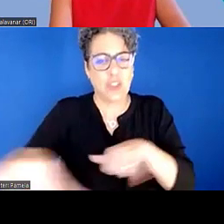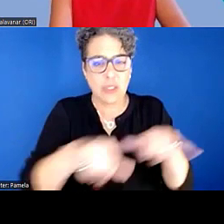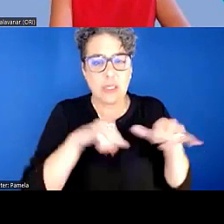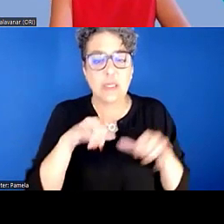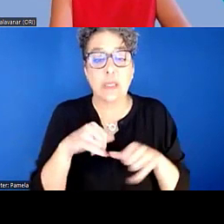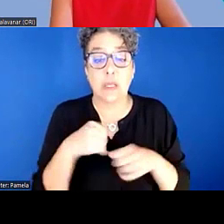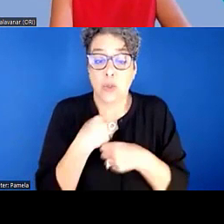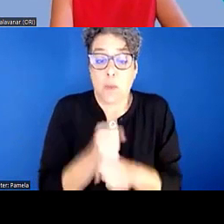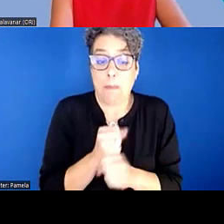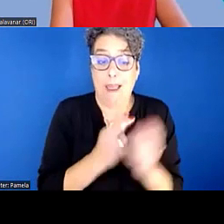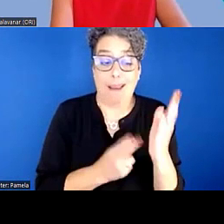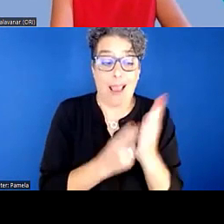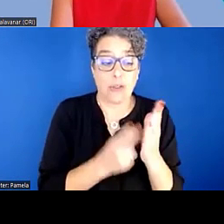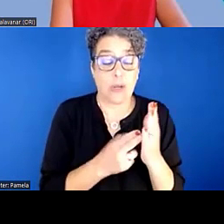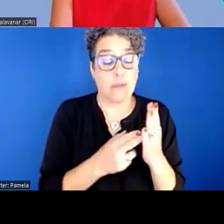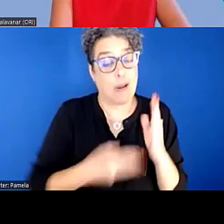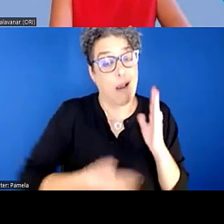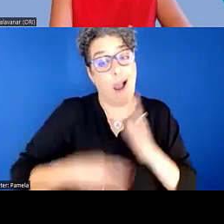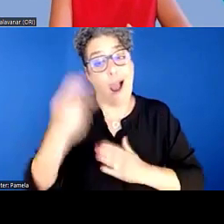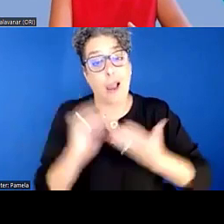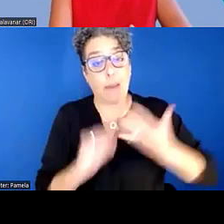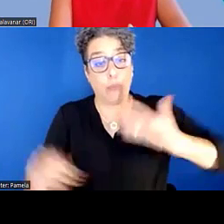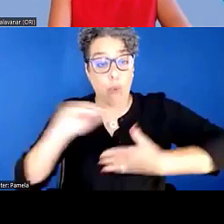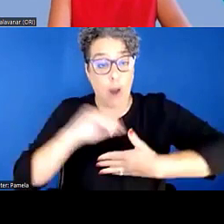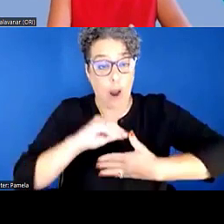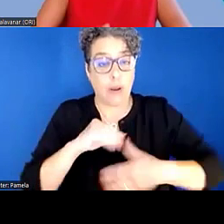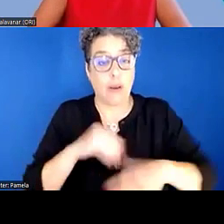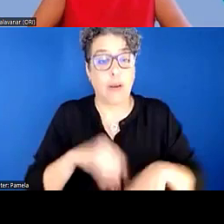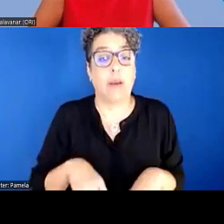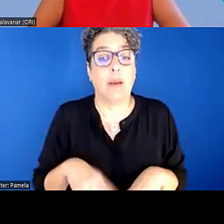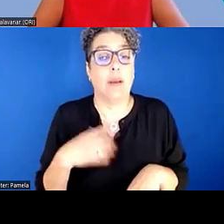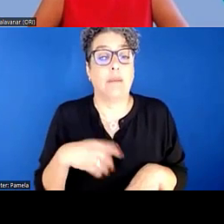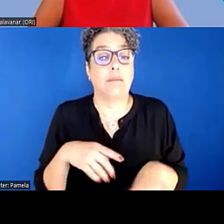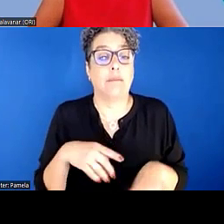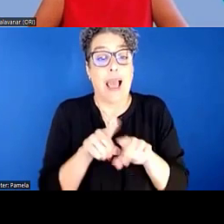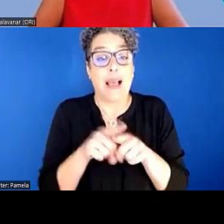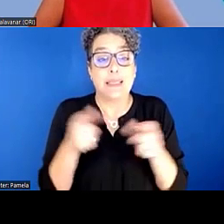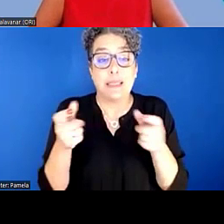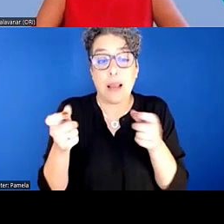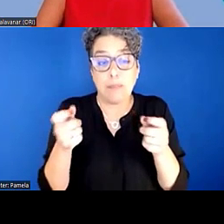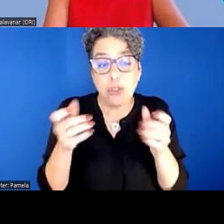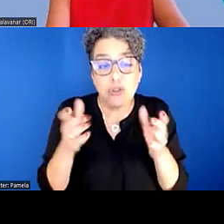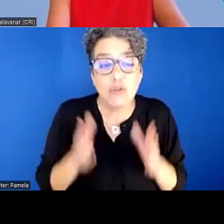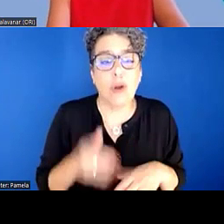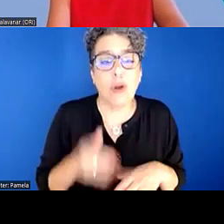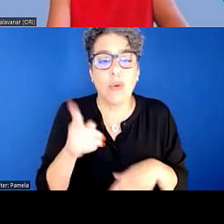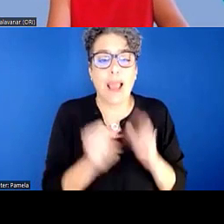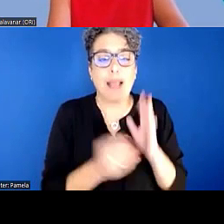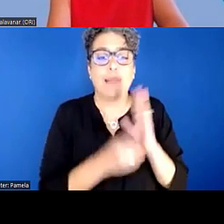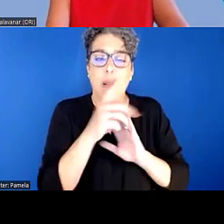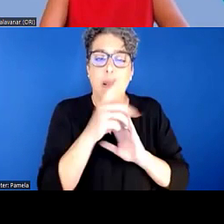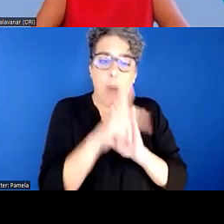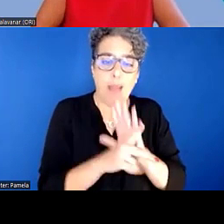and as a PI, establish specific standards for the staff